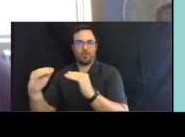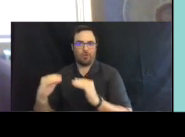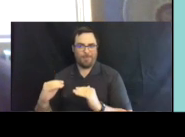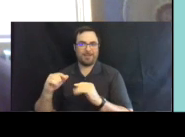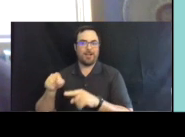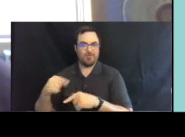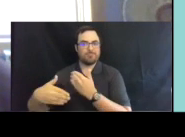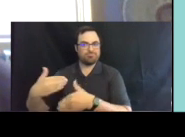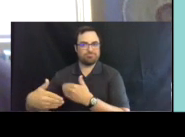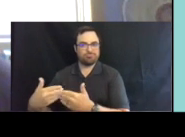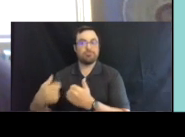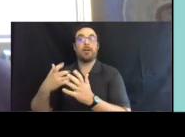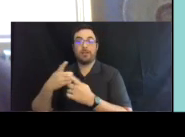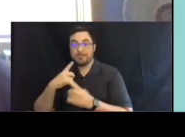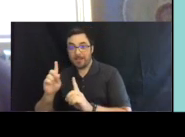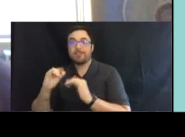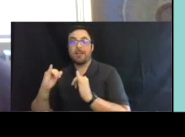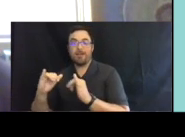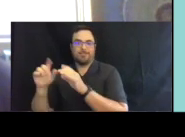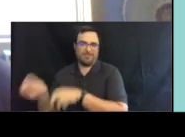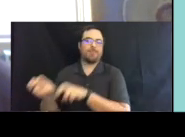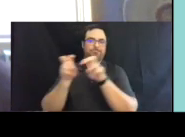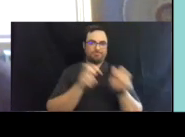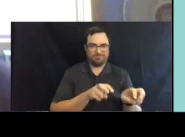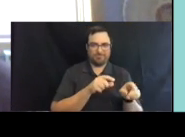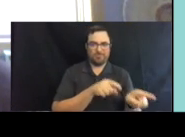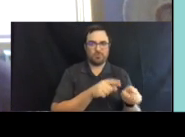until they can hear the difference between the sounds or the